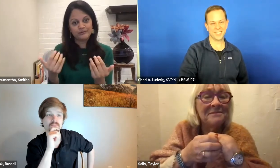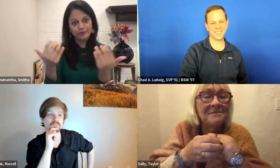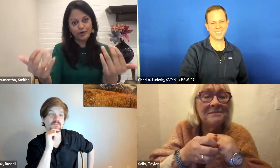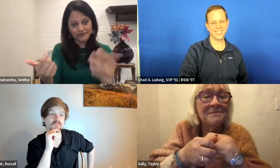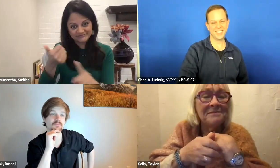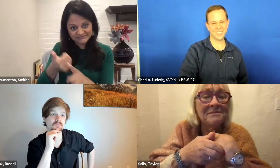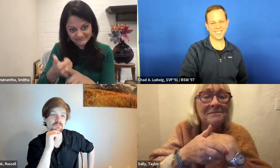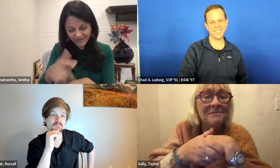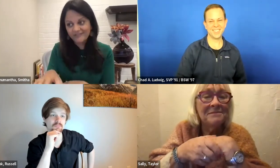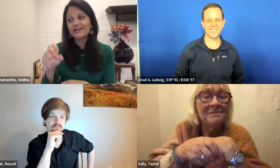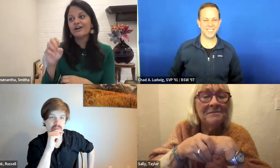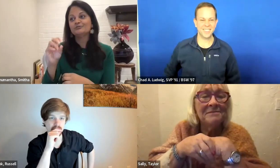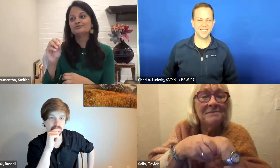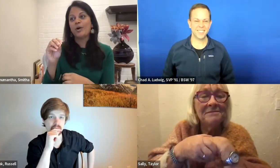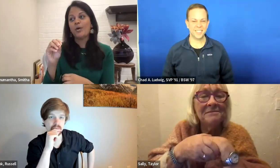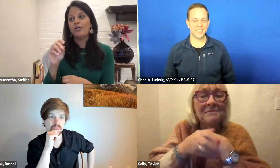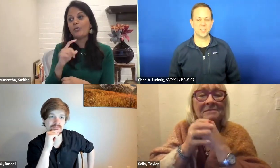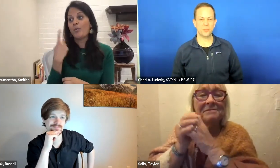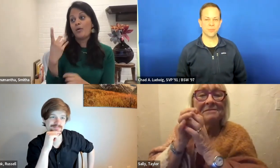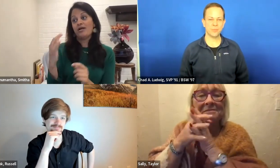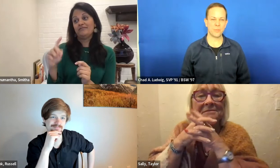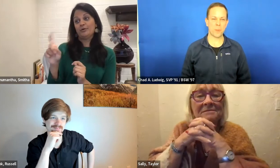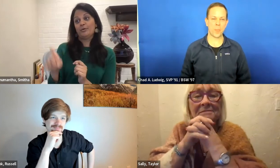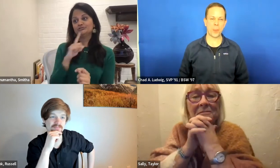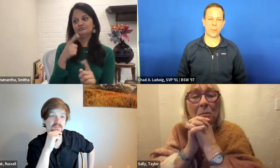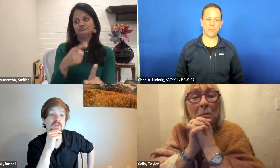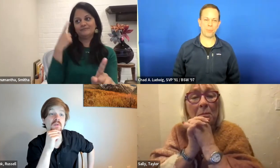We have a lot of questions from our audience members.